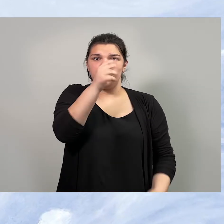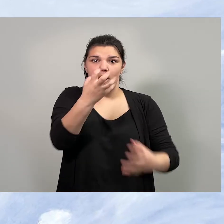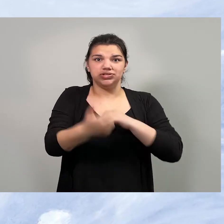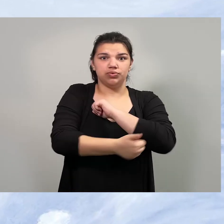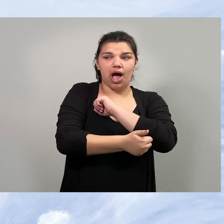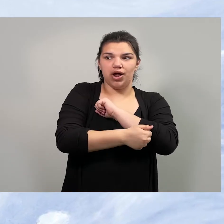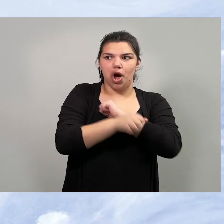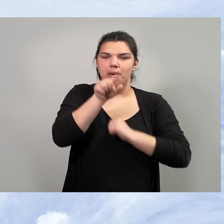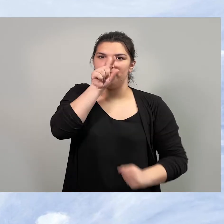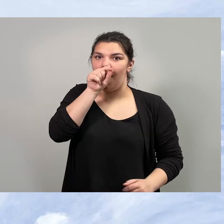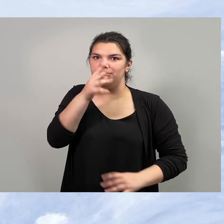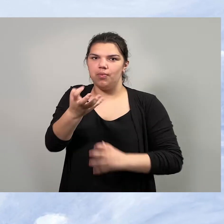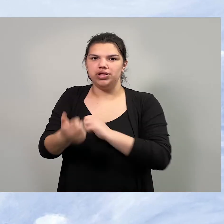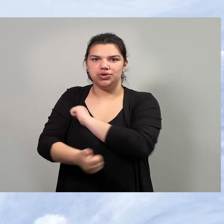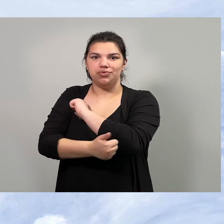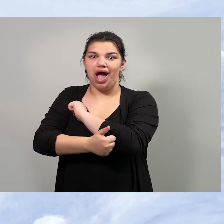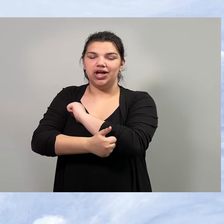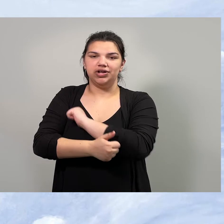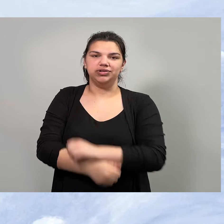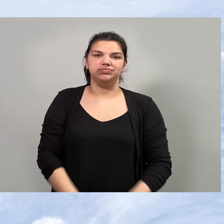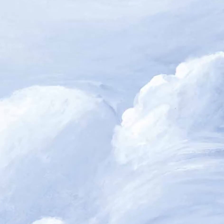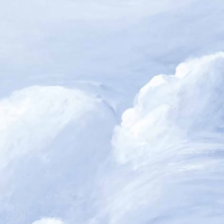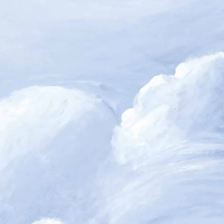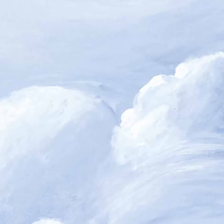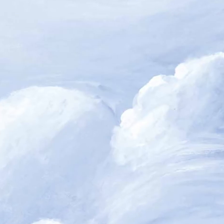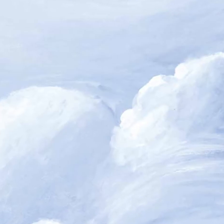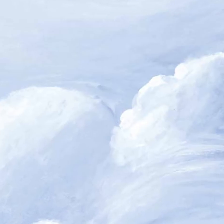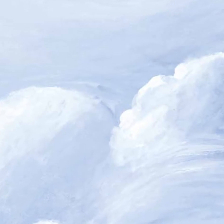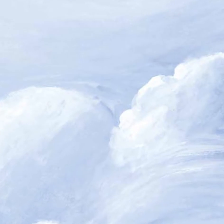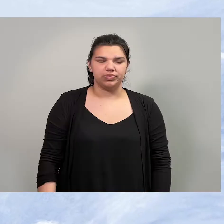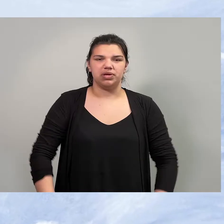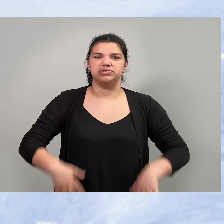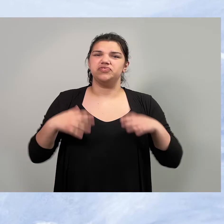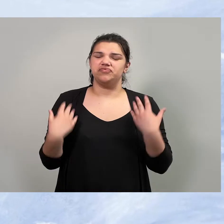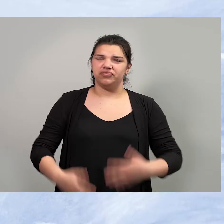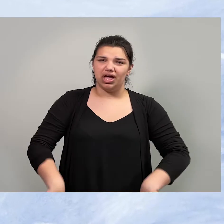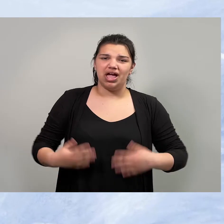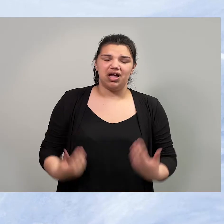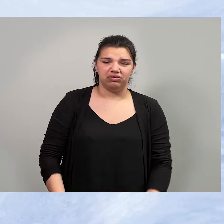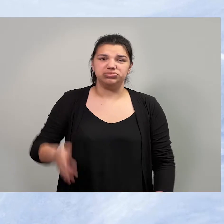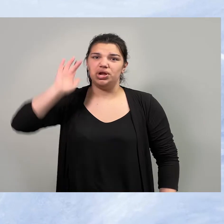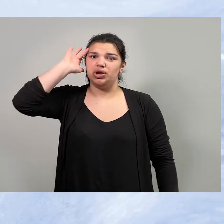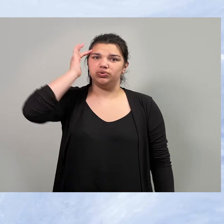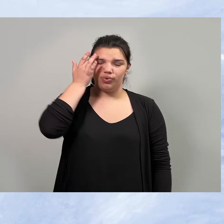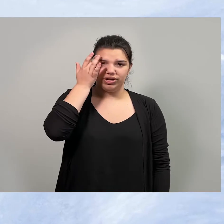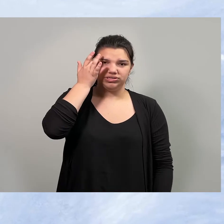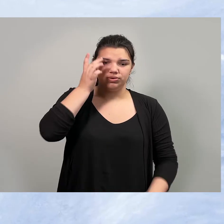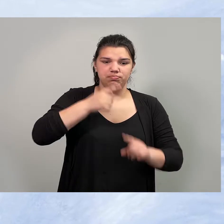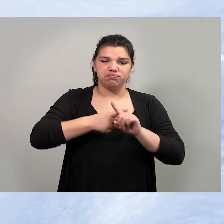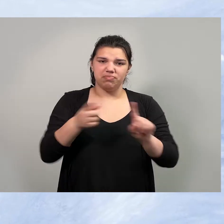"Polly want a cracker! Polly want a cracker! It was very annoying, but the terrible horrible